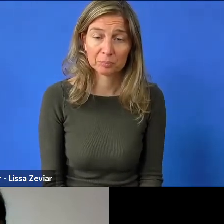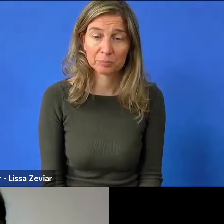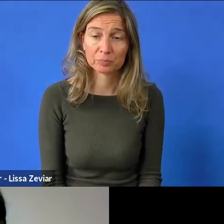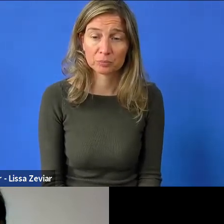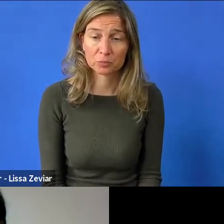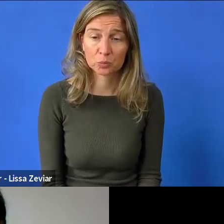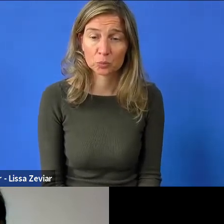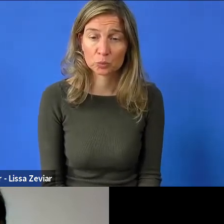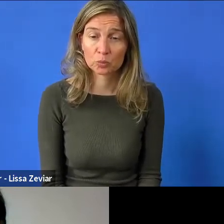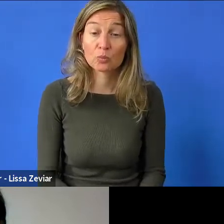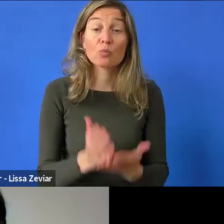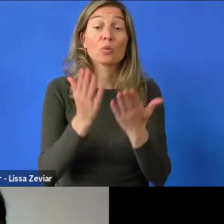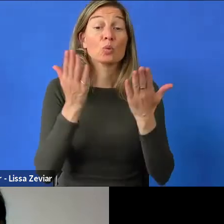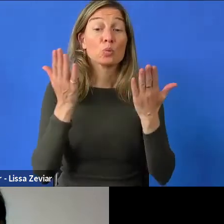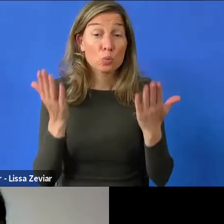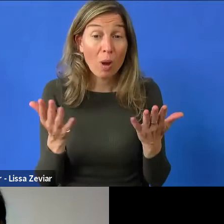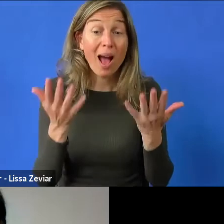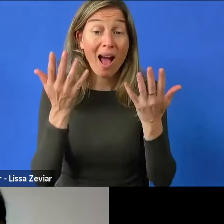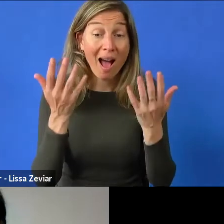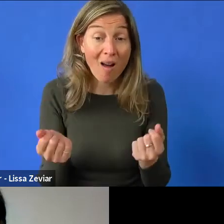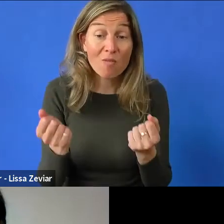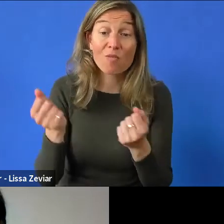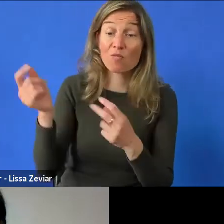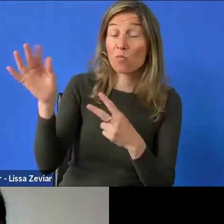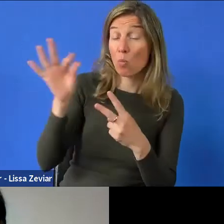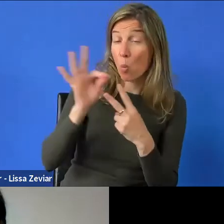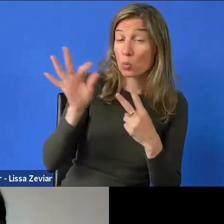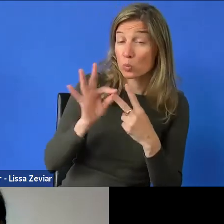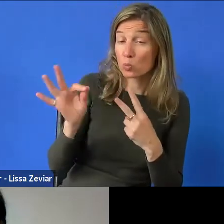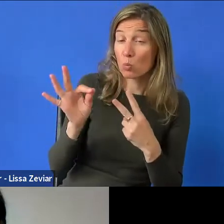they are also open to signature and ratification